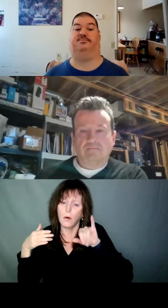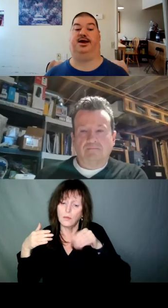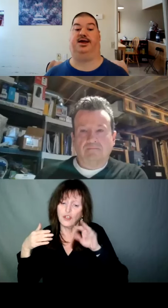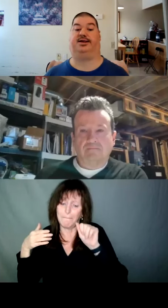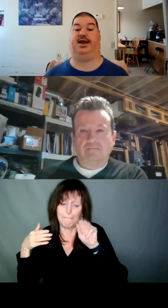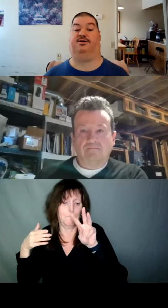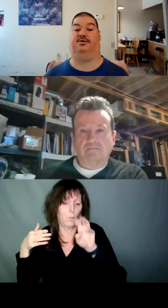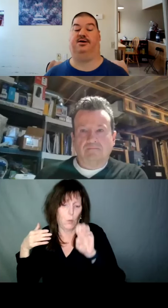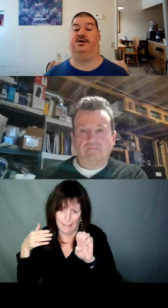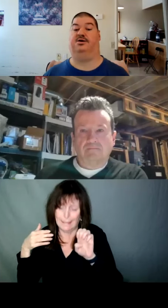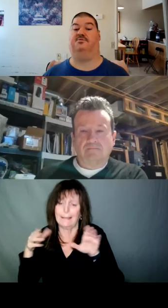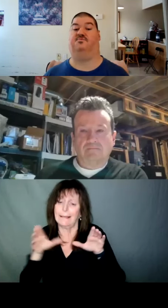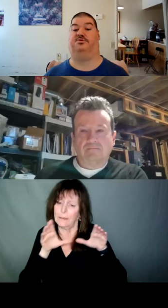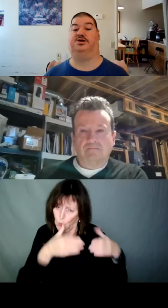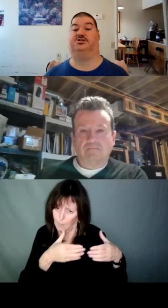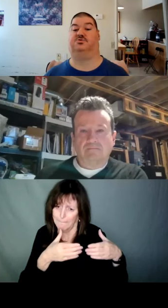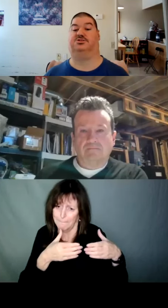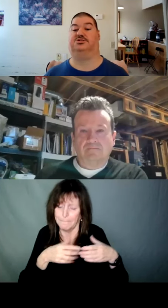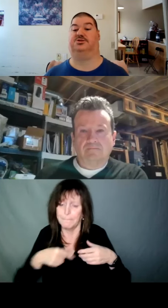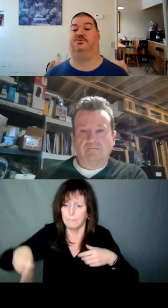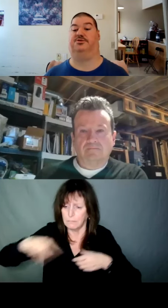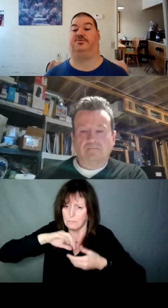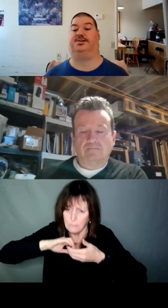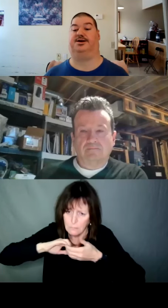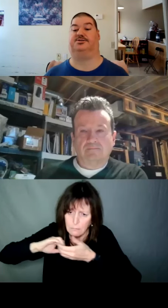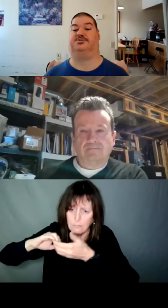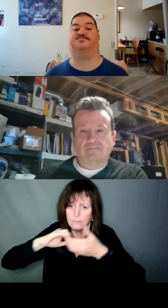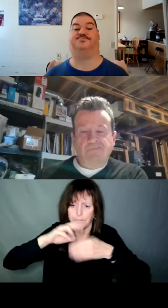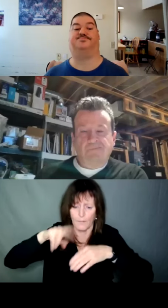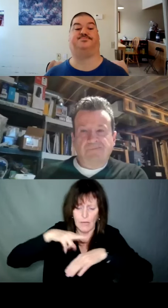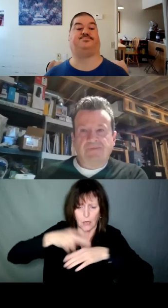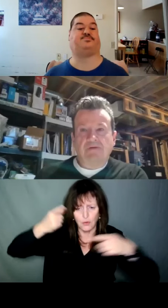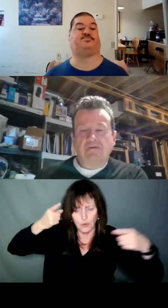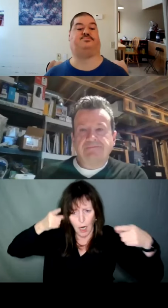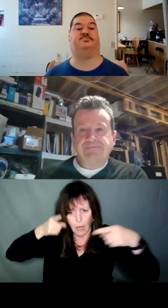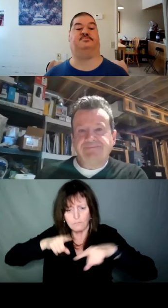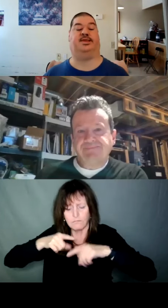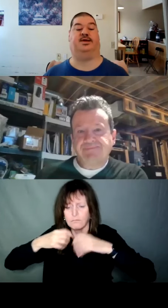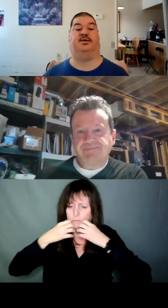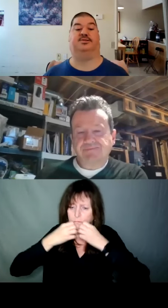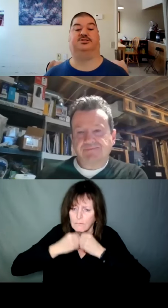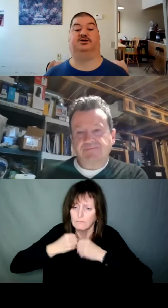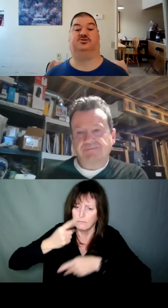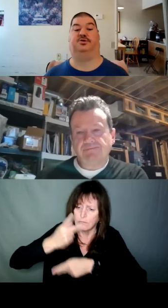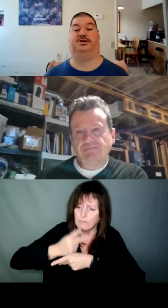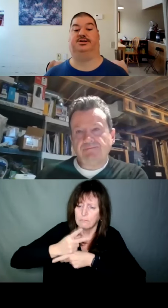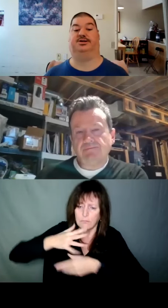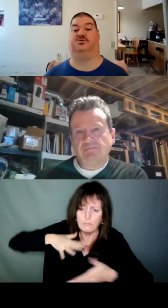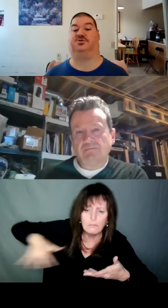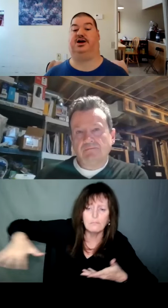agreement between the Iraquois Confederacy and the Ojibwe and allied nations